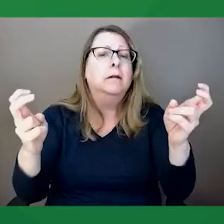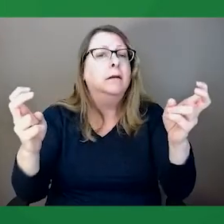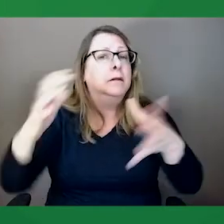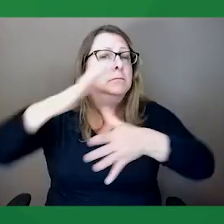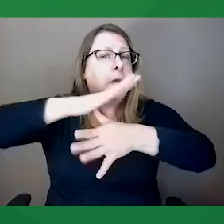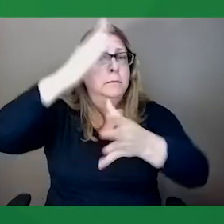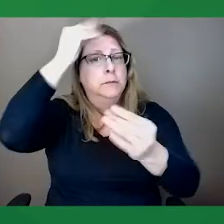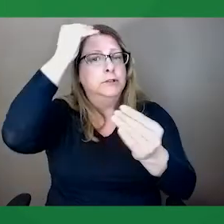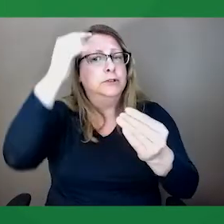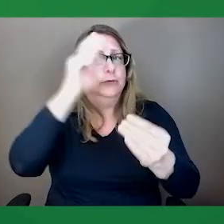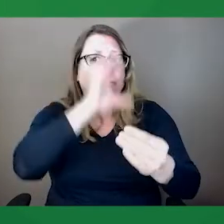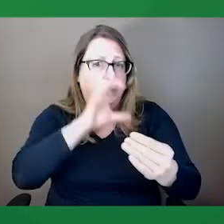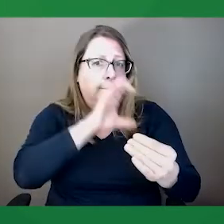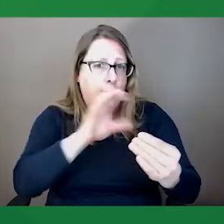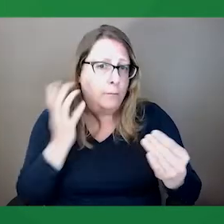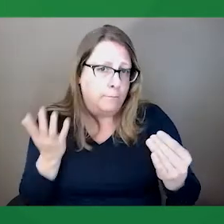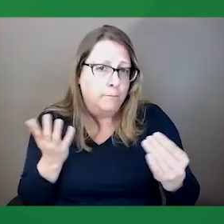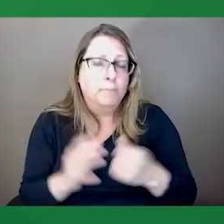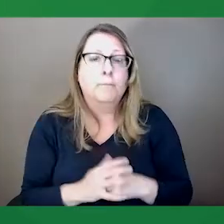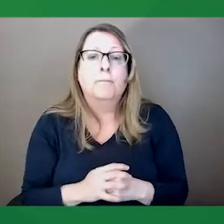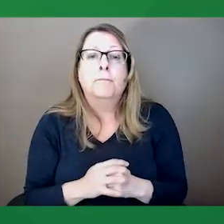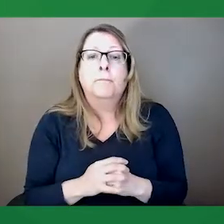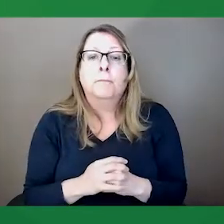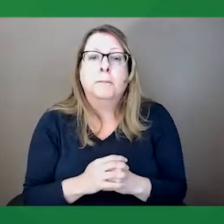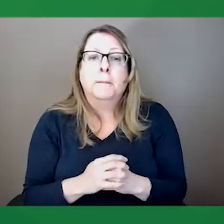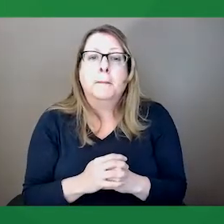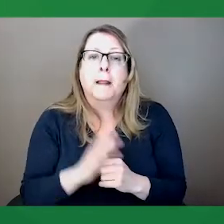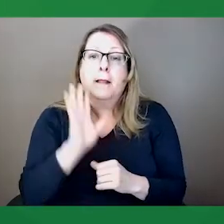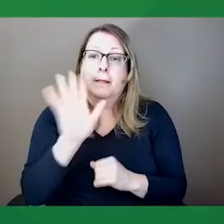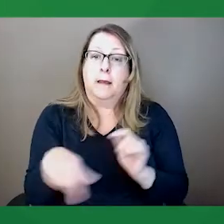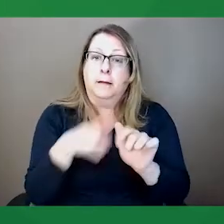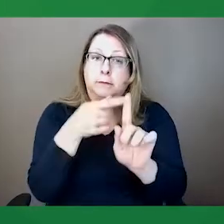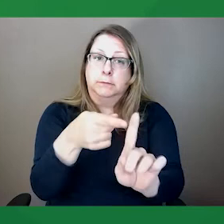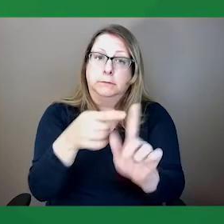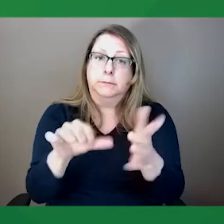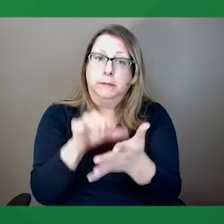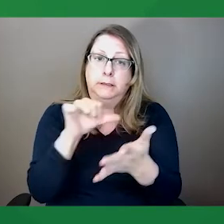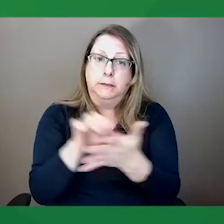So heading one is your title, the main information that you're trying to find.